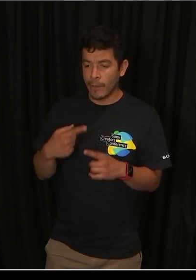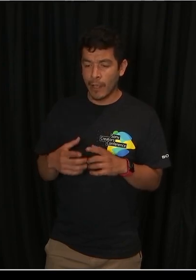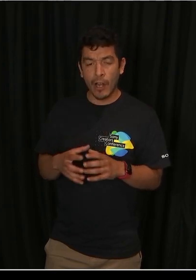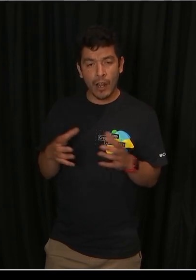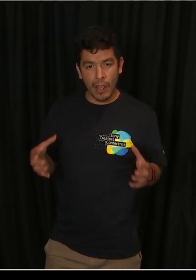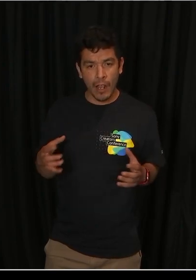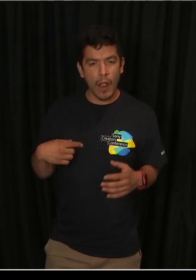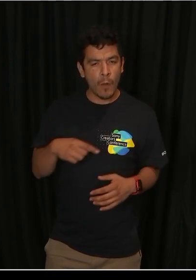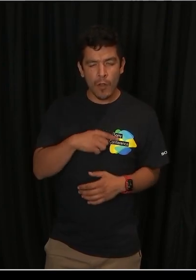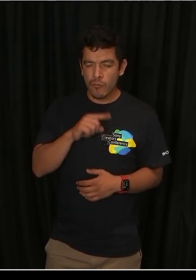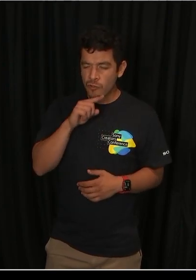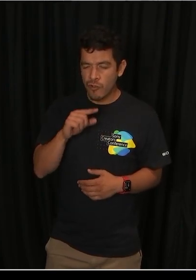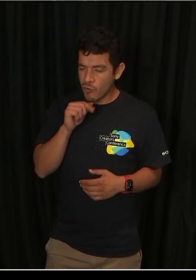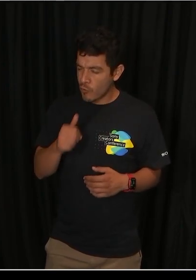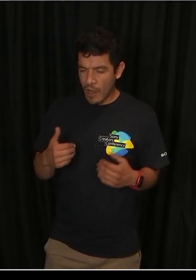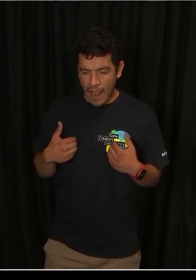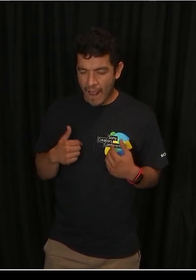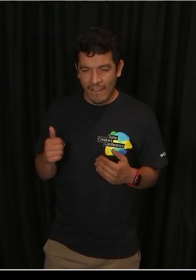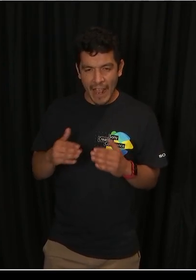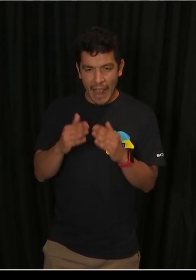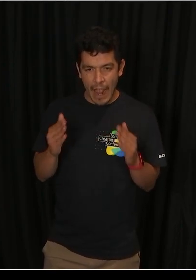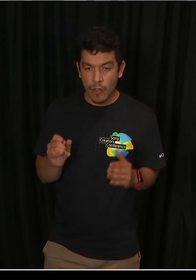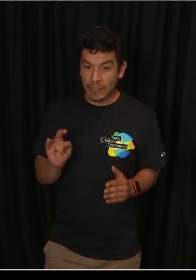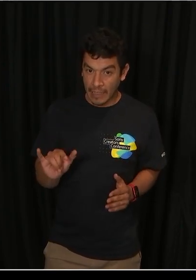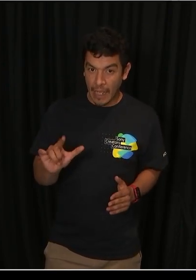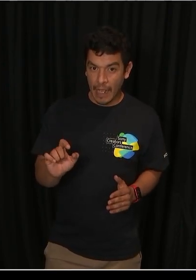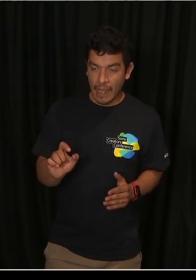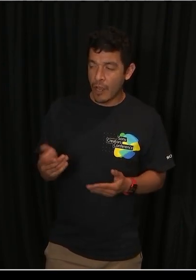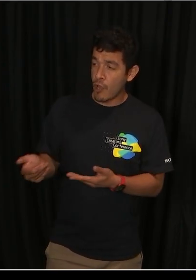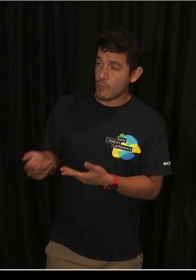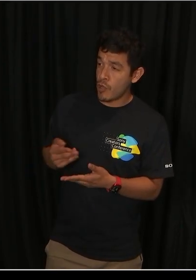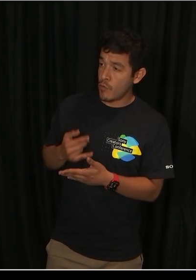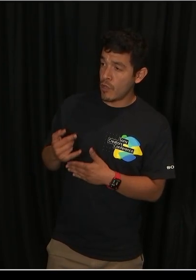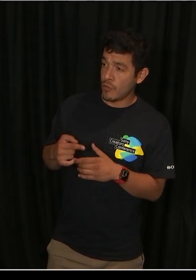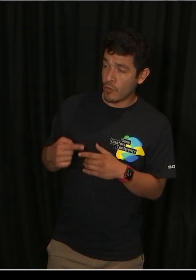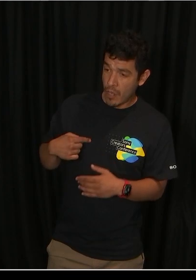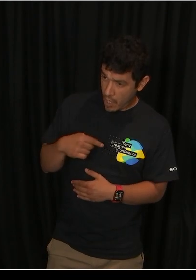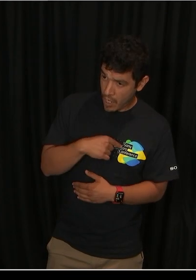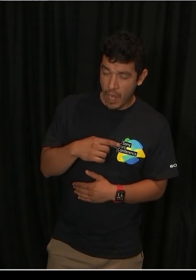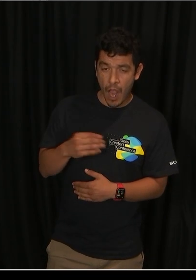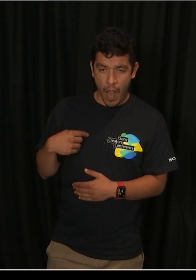we really don't have a house style. Bring a project to us and we'll make it.